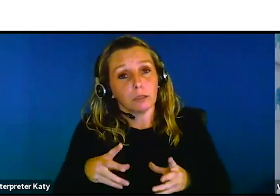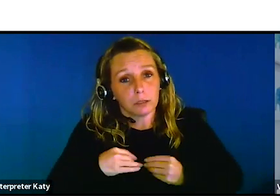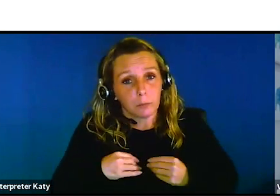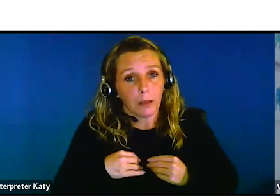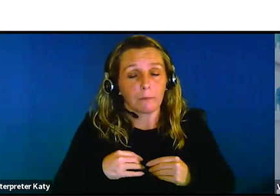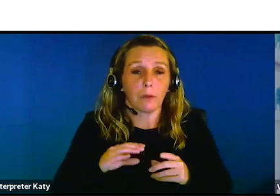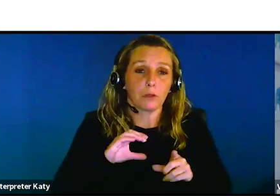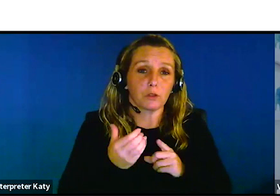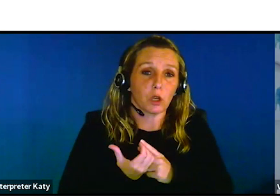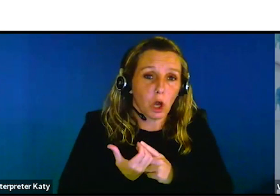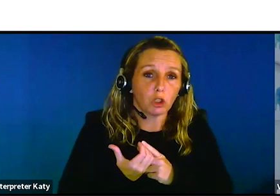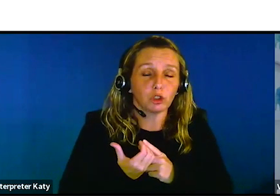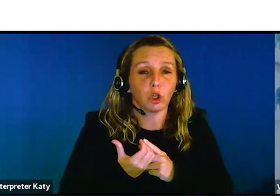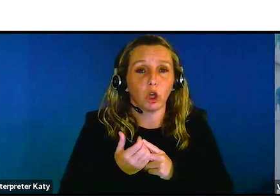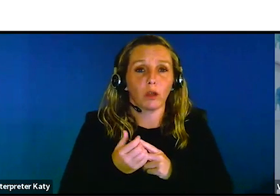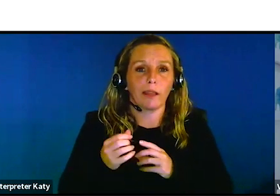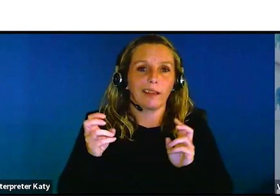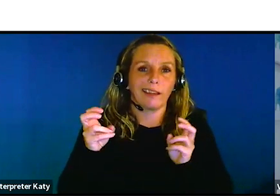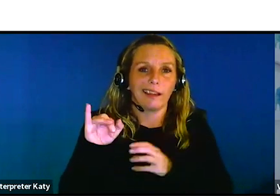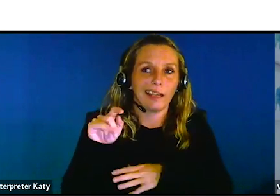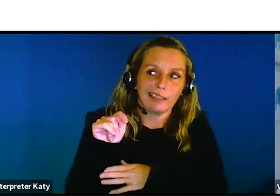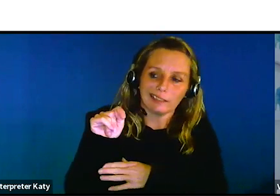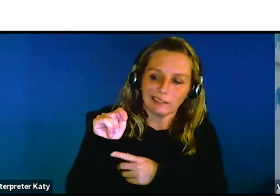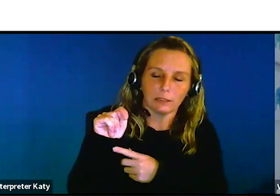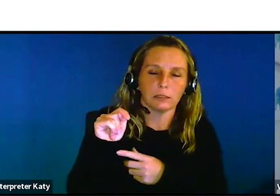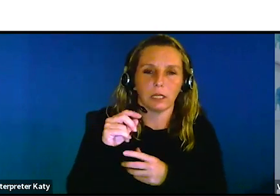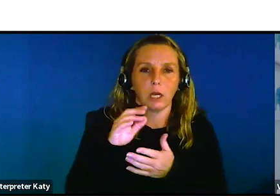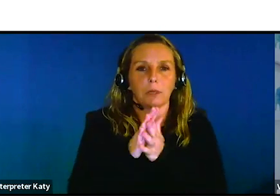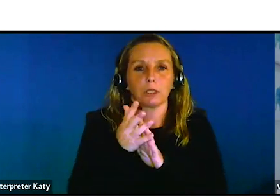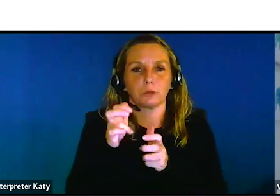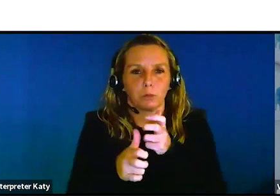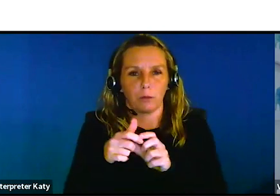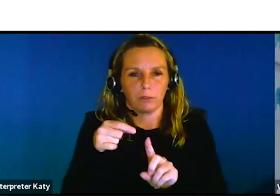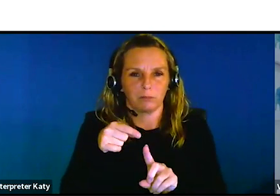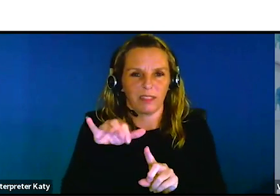about when it is a problem. Culture also informs